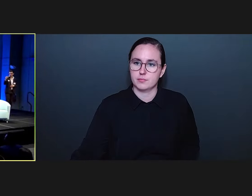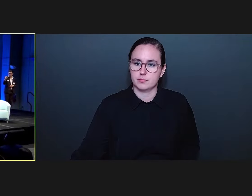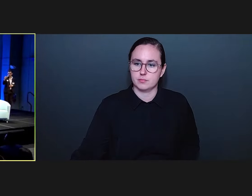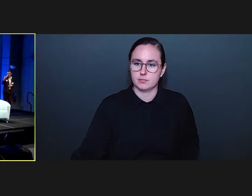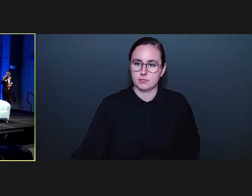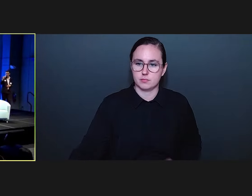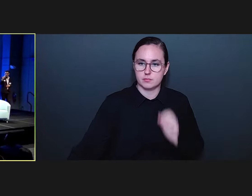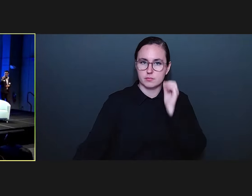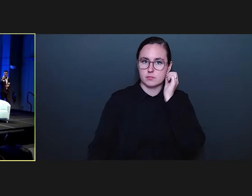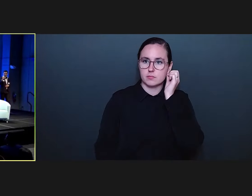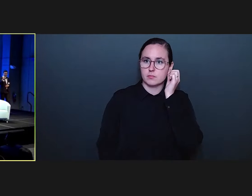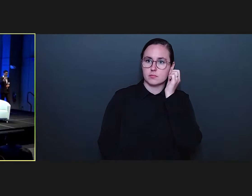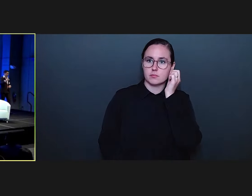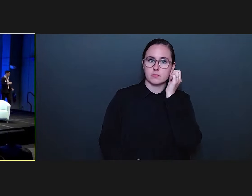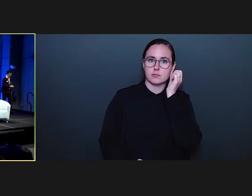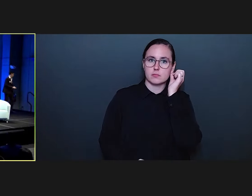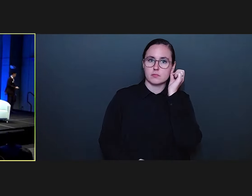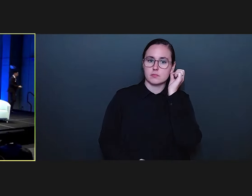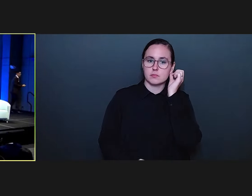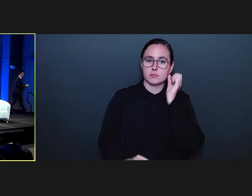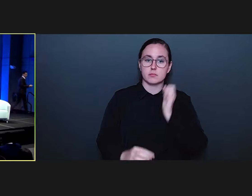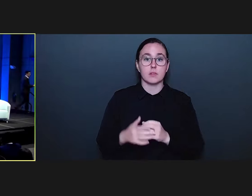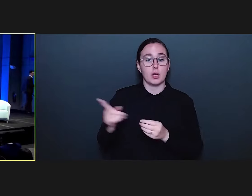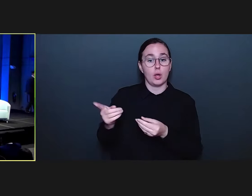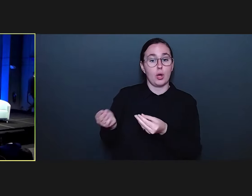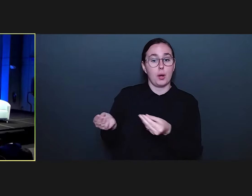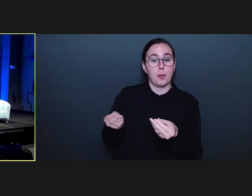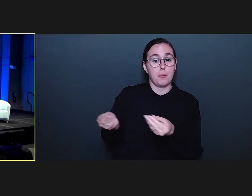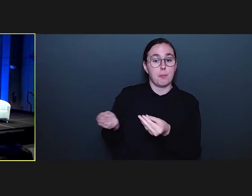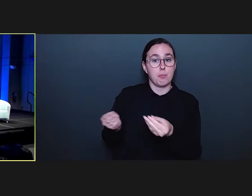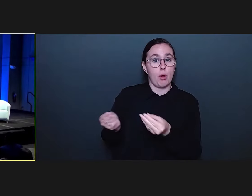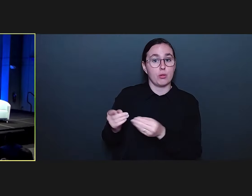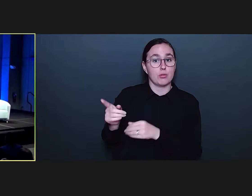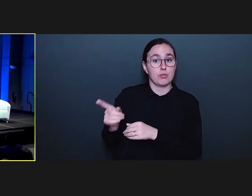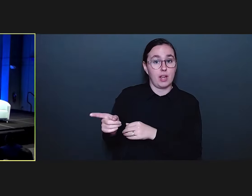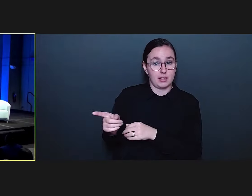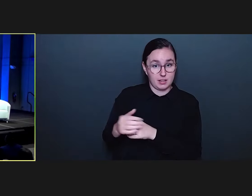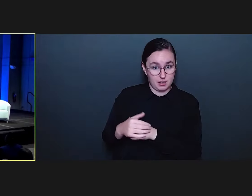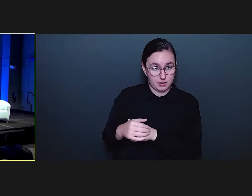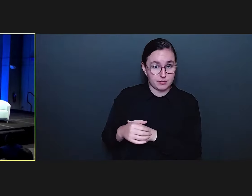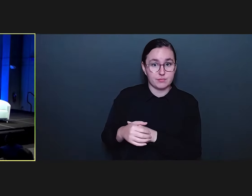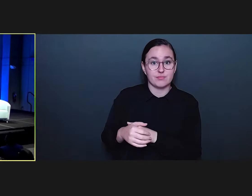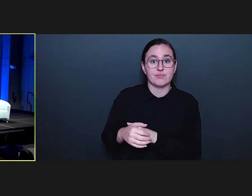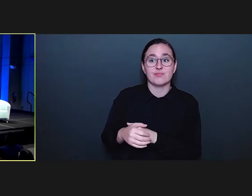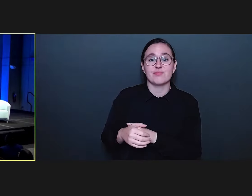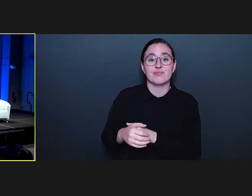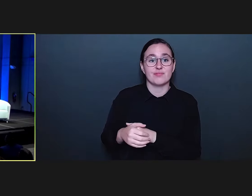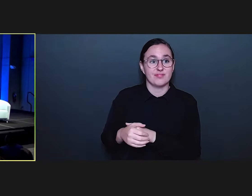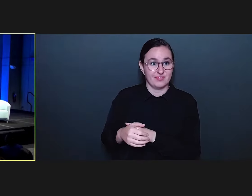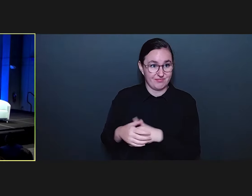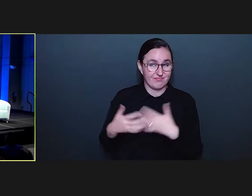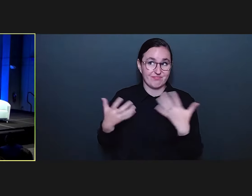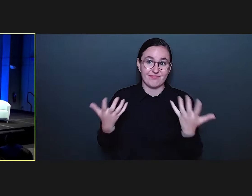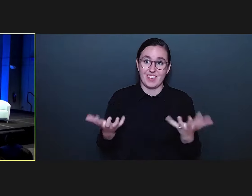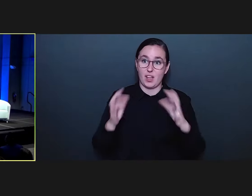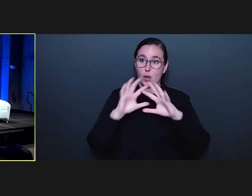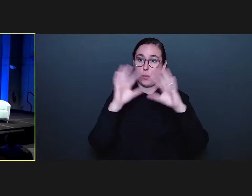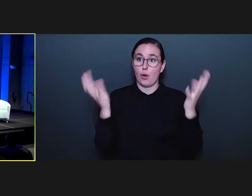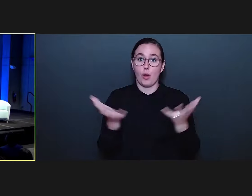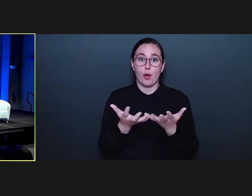for this session on Rising Seas, Rising Tension, and I would like to invite our panelists, so we